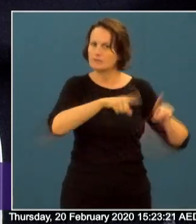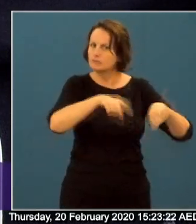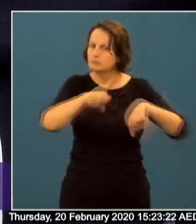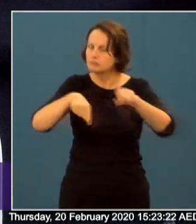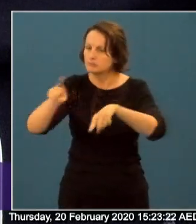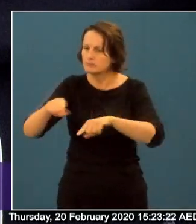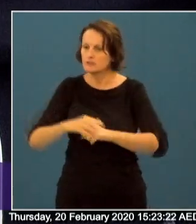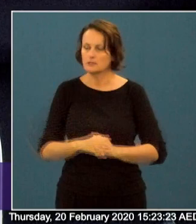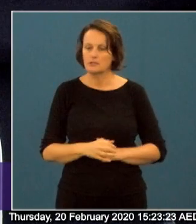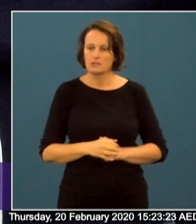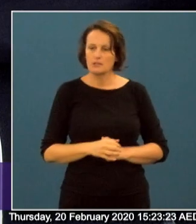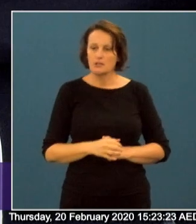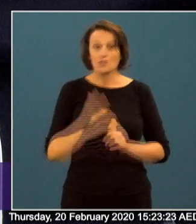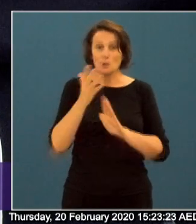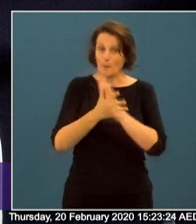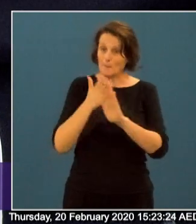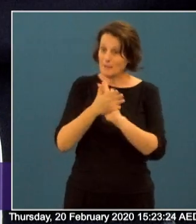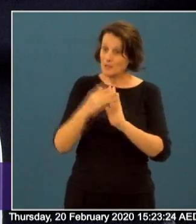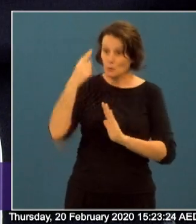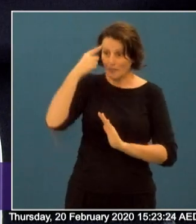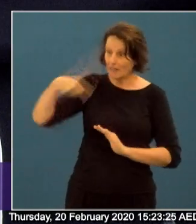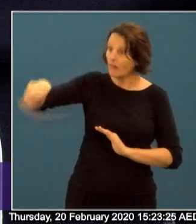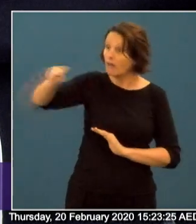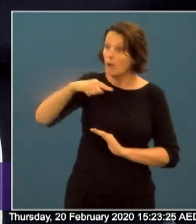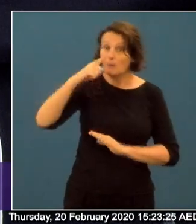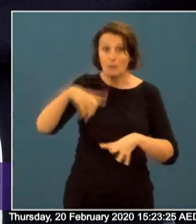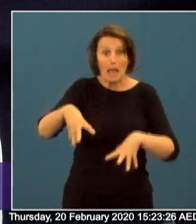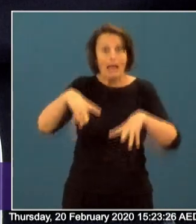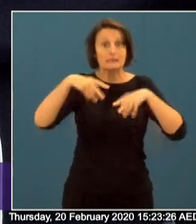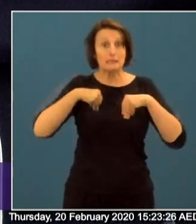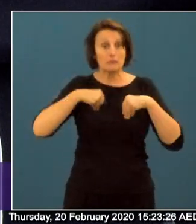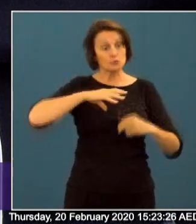reasonable adjustments or how might that be addressed in policy, for example?